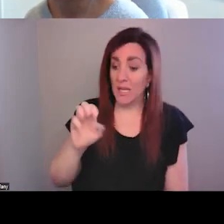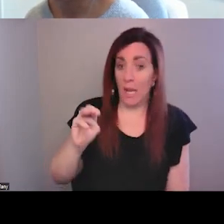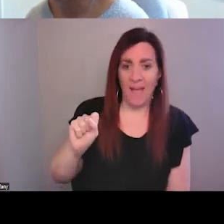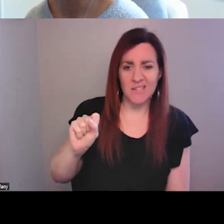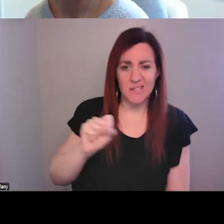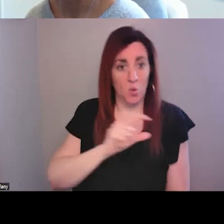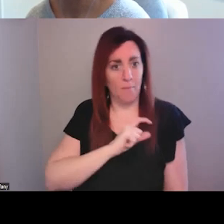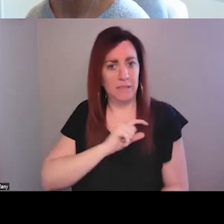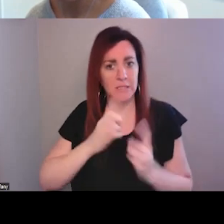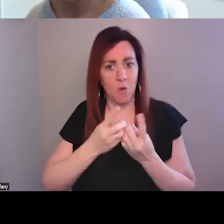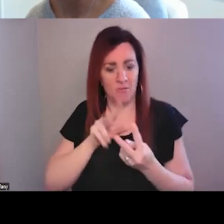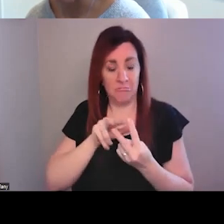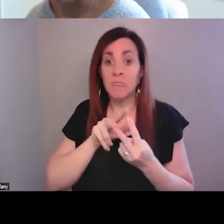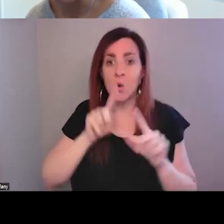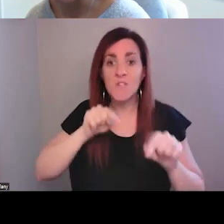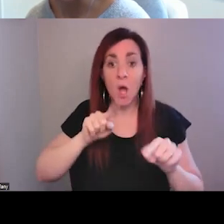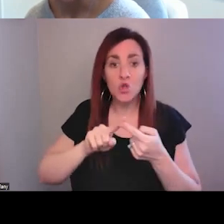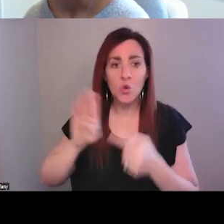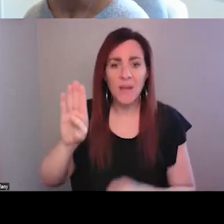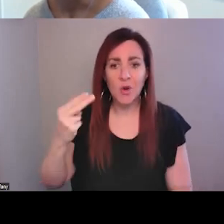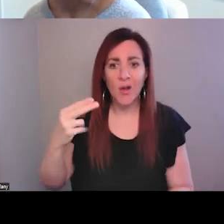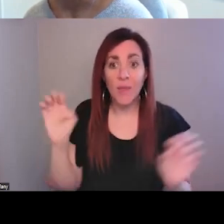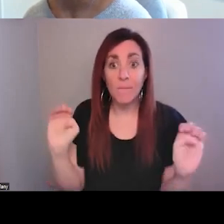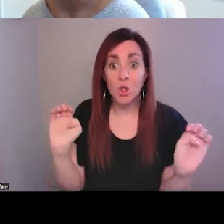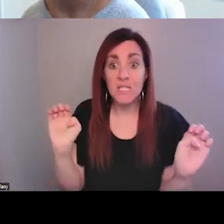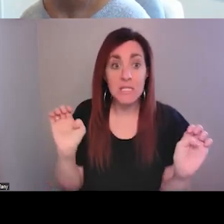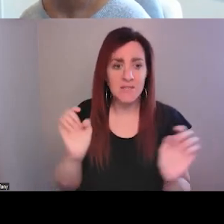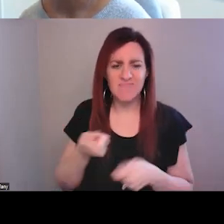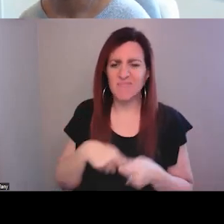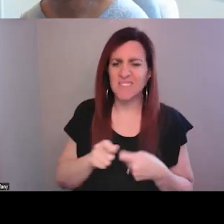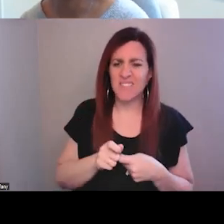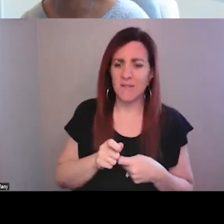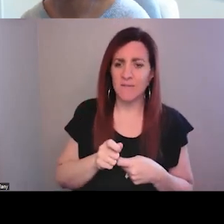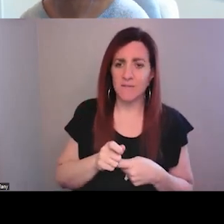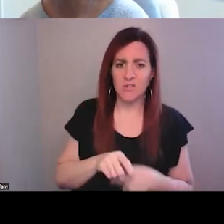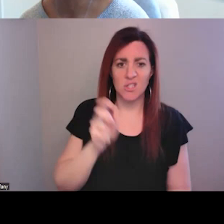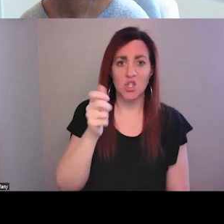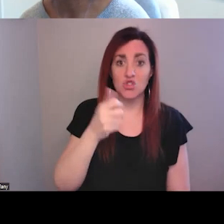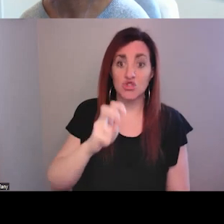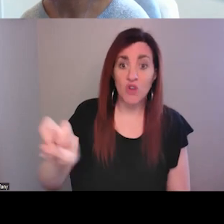RESPONDING TO THE EMERGENCY, INSTEAD OF BEING DIRECTED TO AN ER,